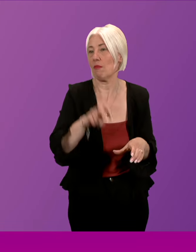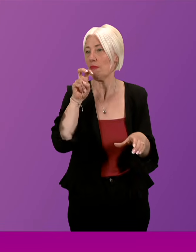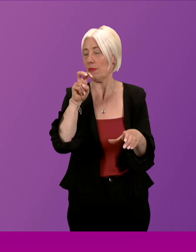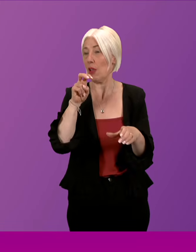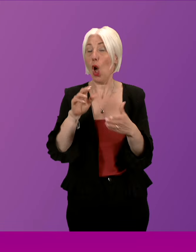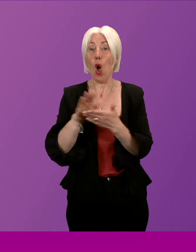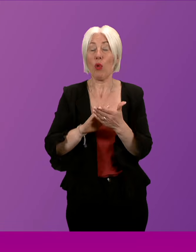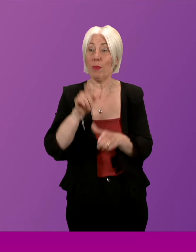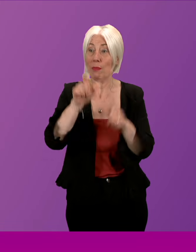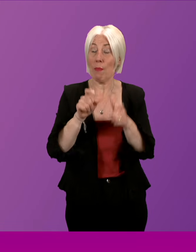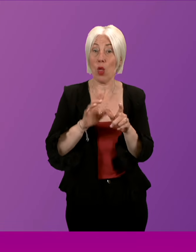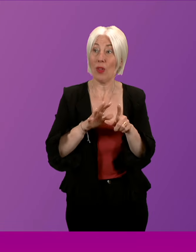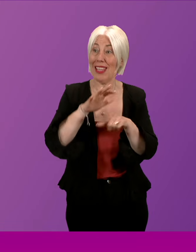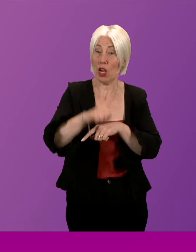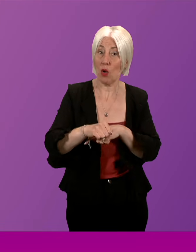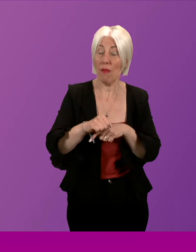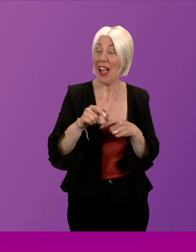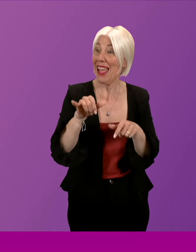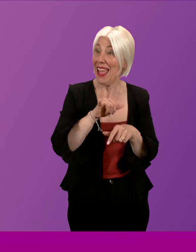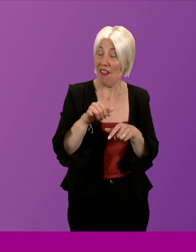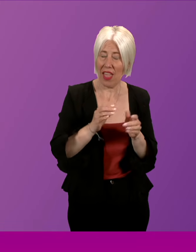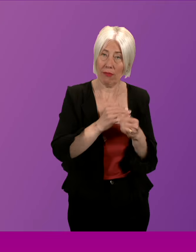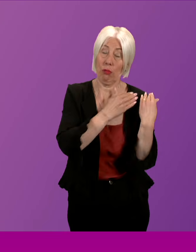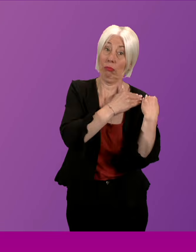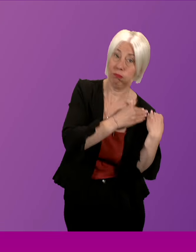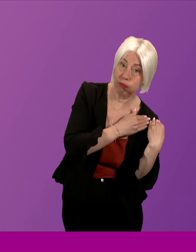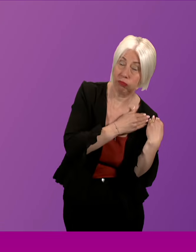been told to cover for their striking colleagues or go without pay. Does the First Minister agree